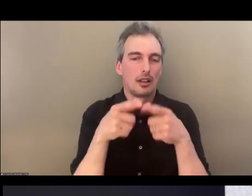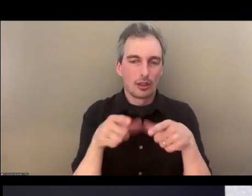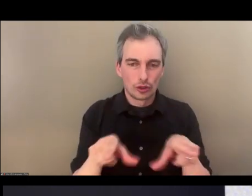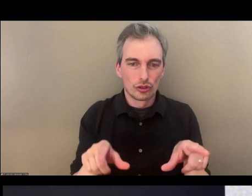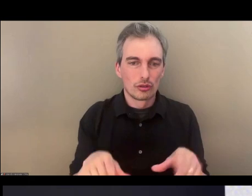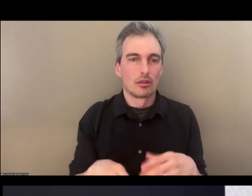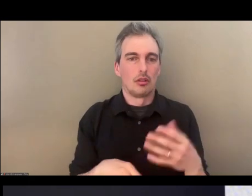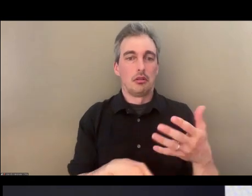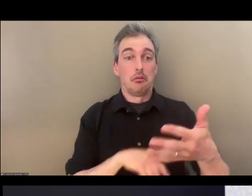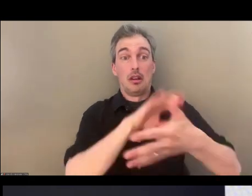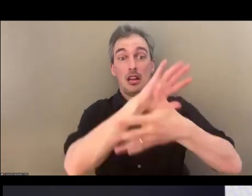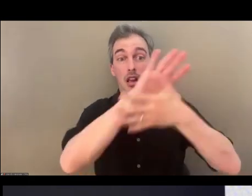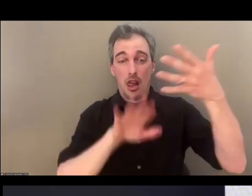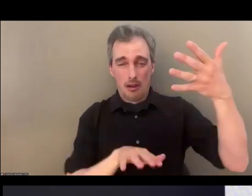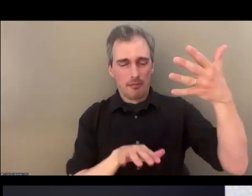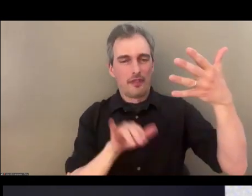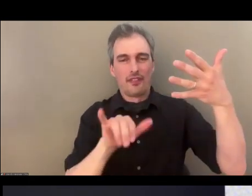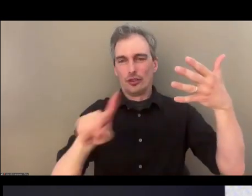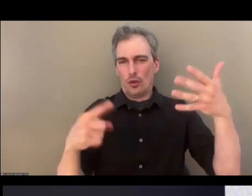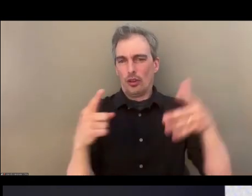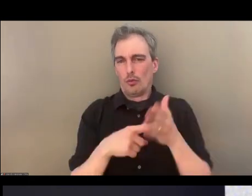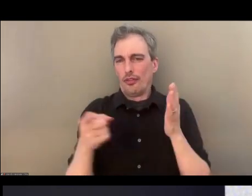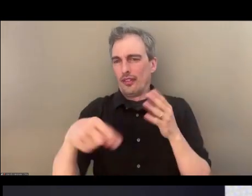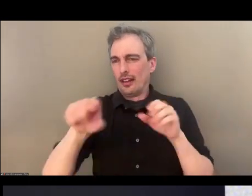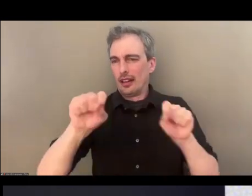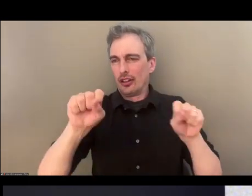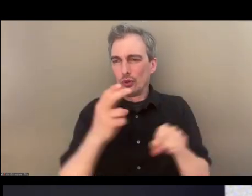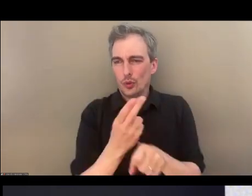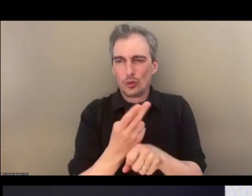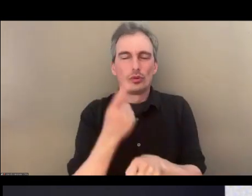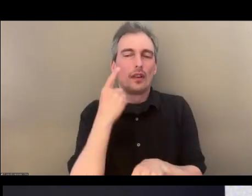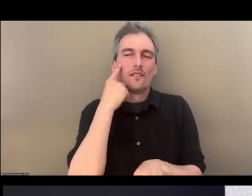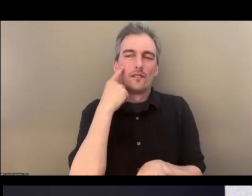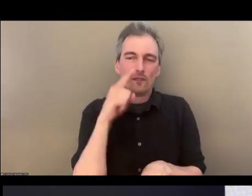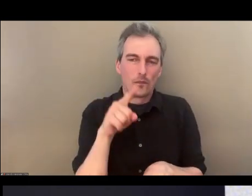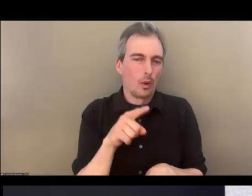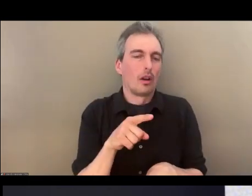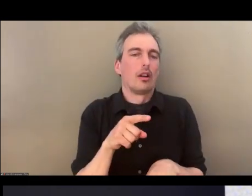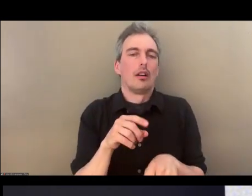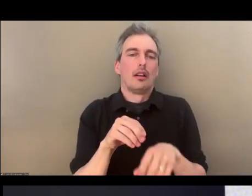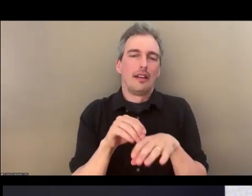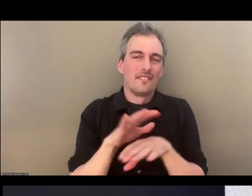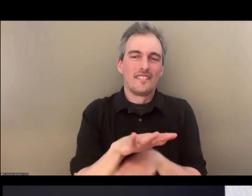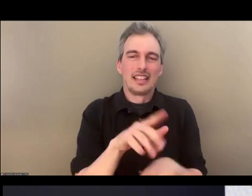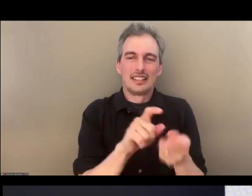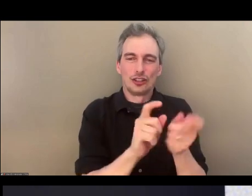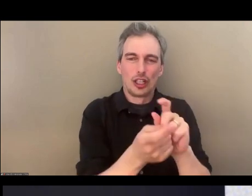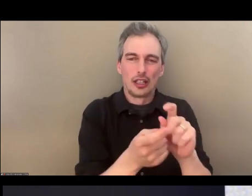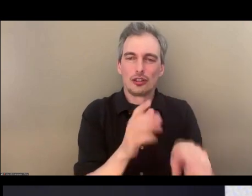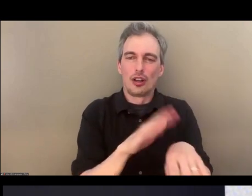They're using a content management system. It's highly templated. They're very limited in what they're able to do.